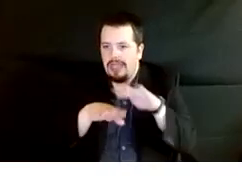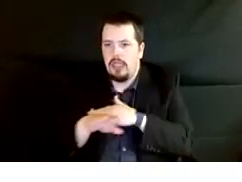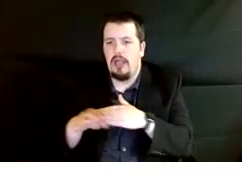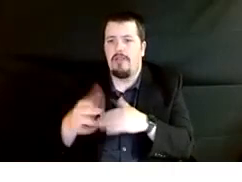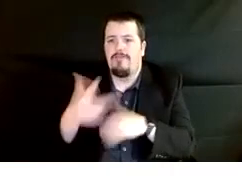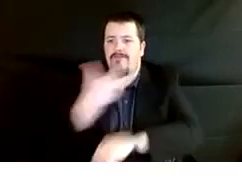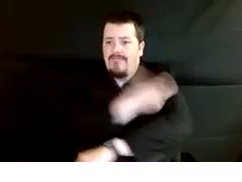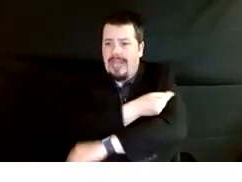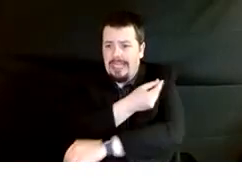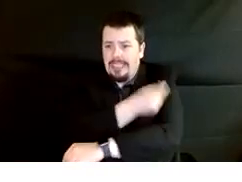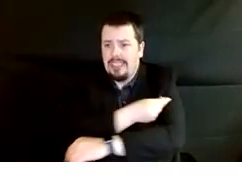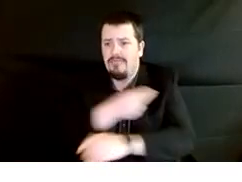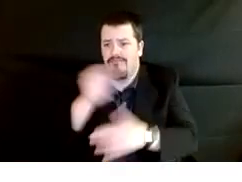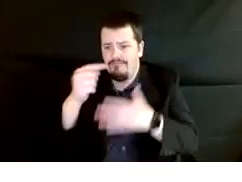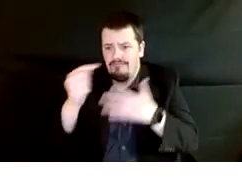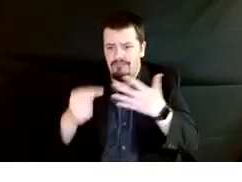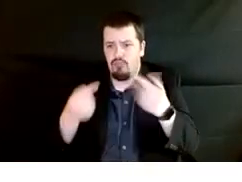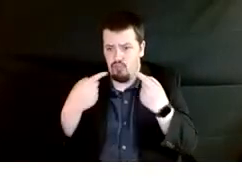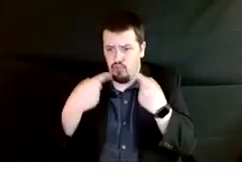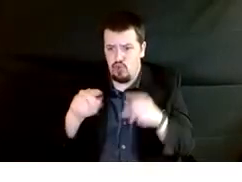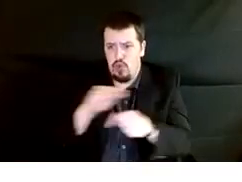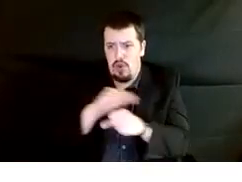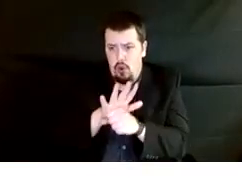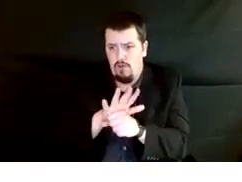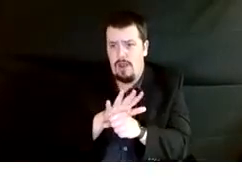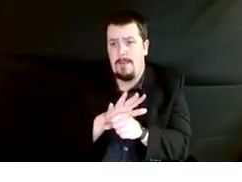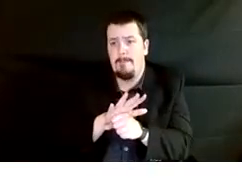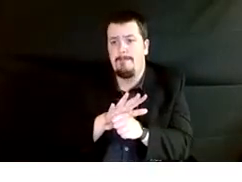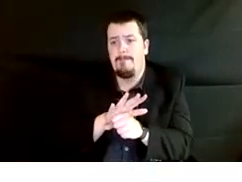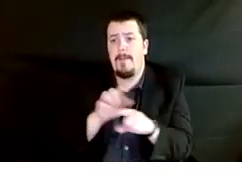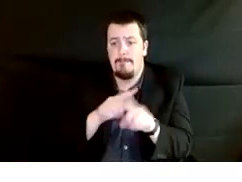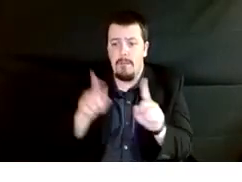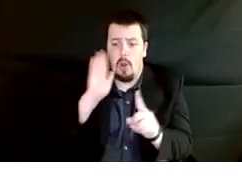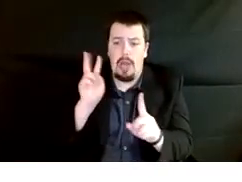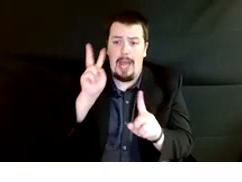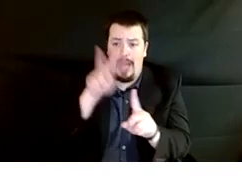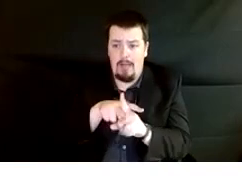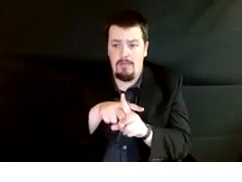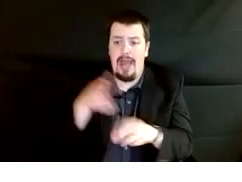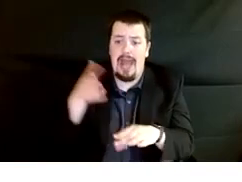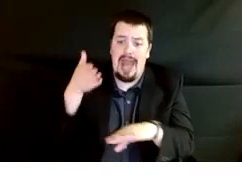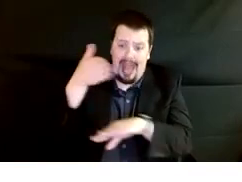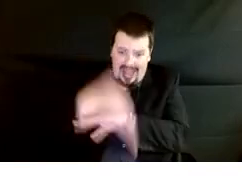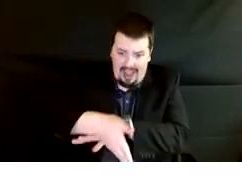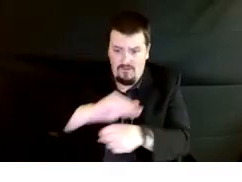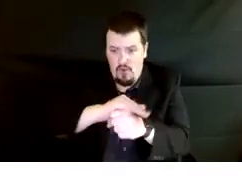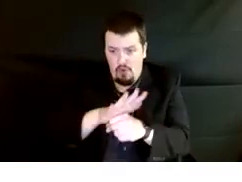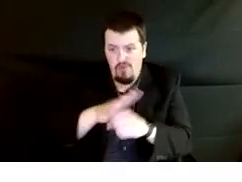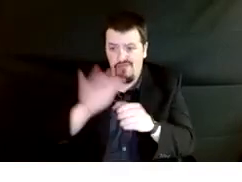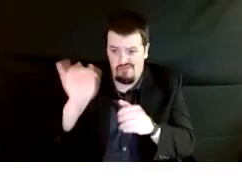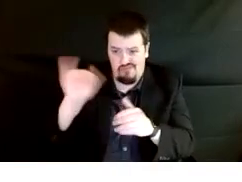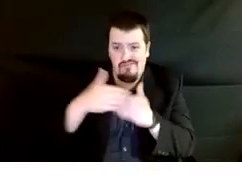during COVID but it's going to be applicable uh post COVID as well um and it's.. one of the things